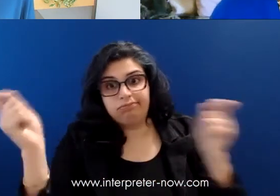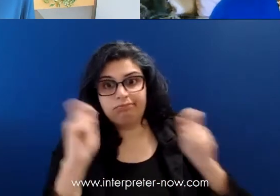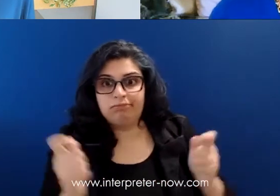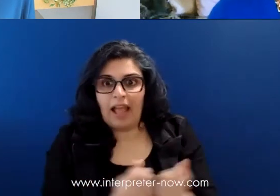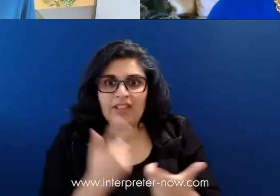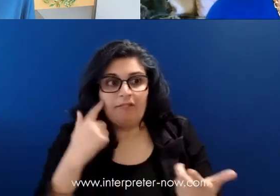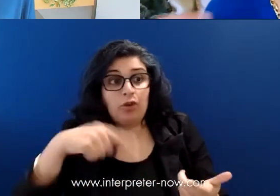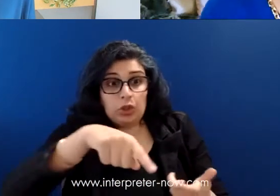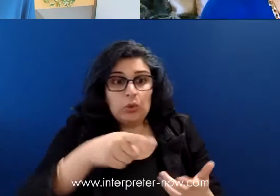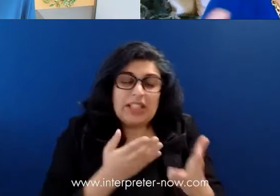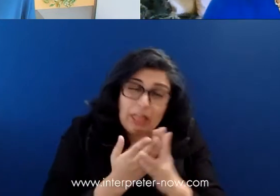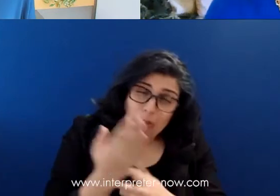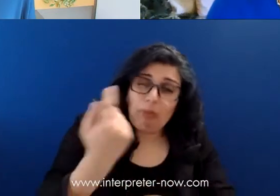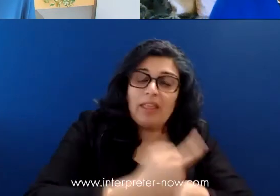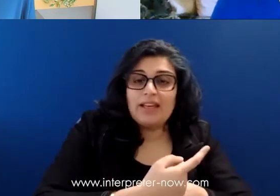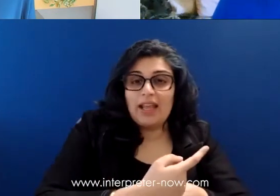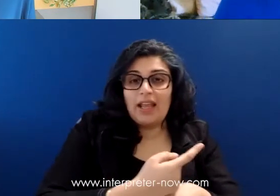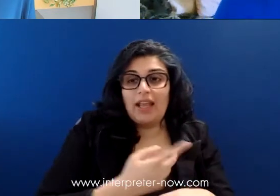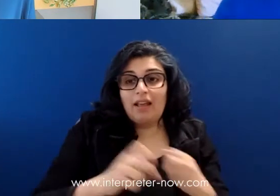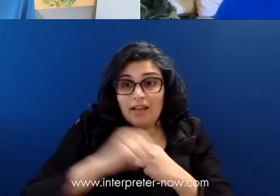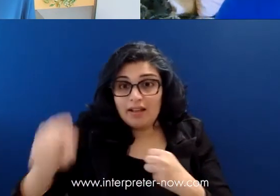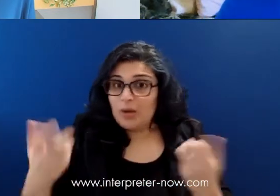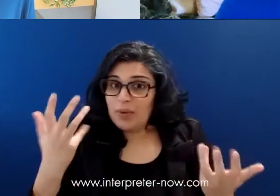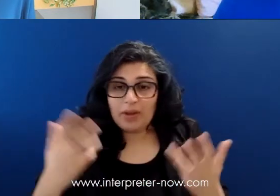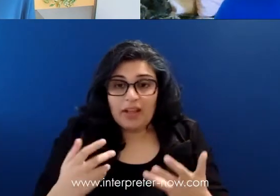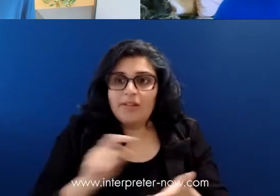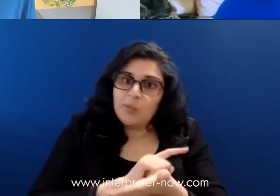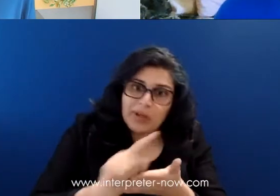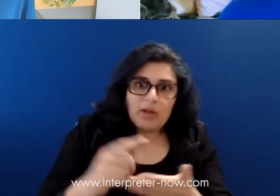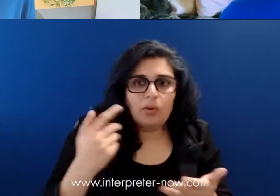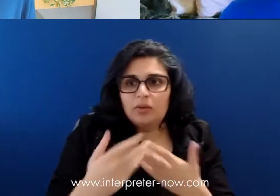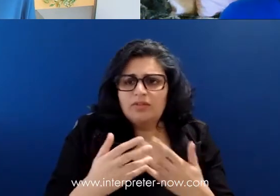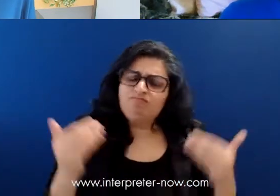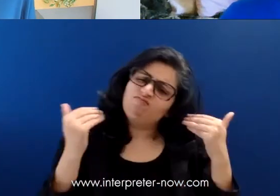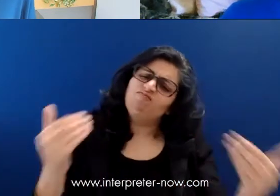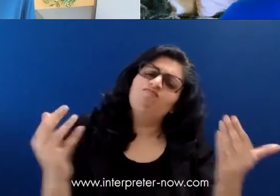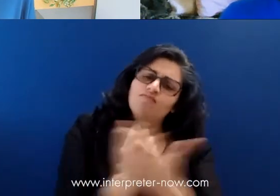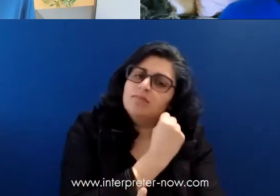get through the day – and potentially longer for sure, depending – go ahead and do that.